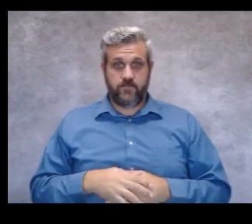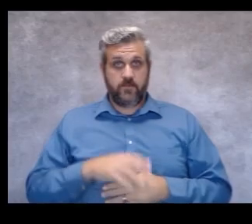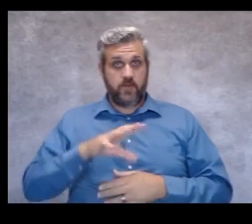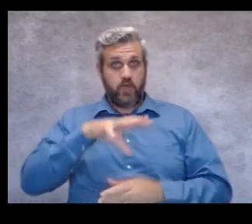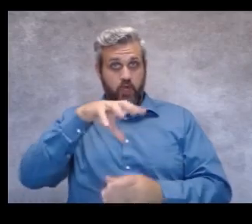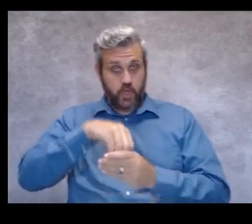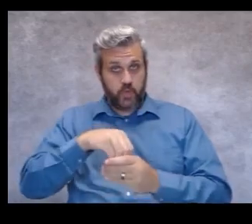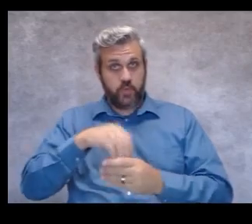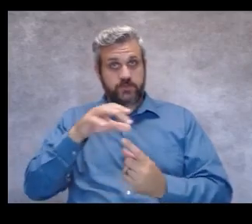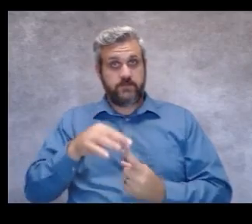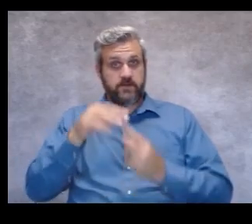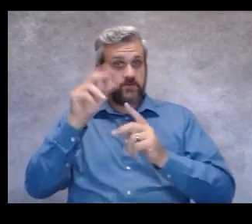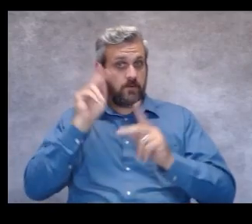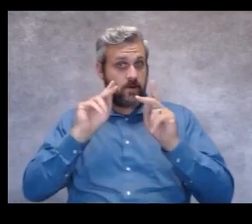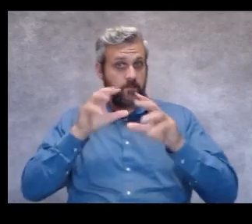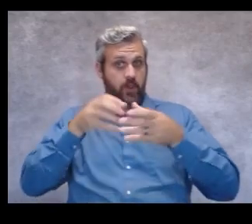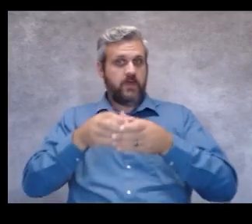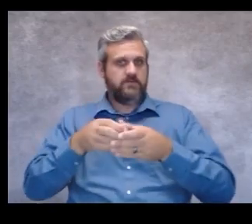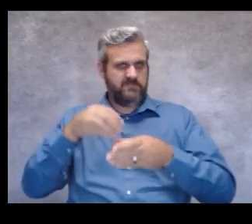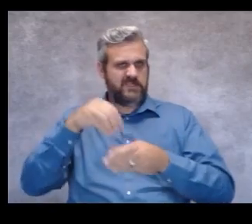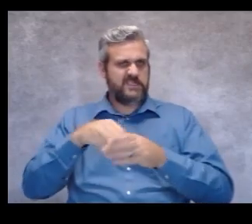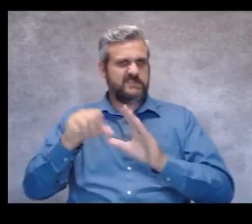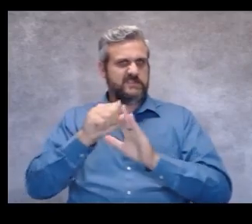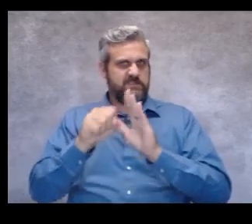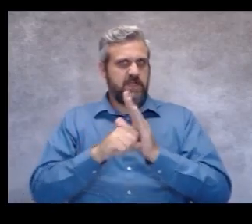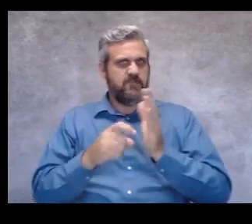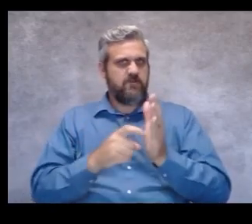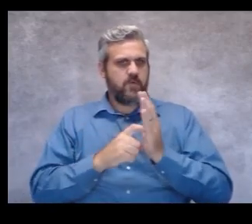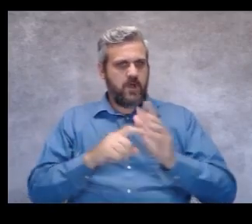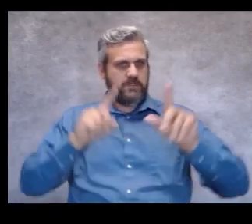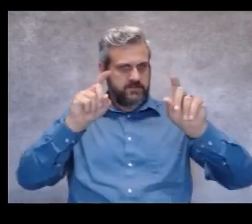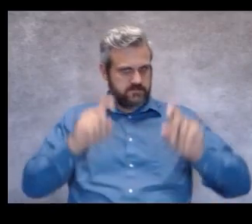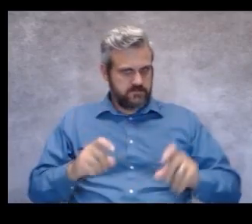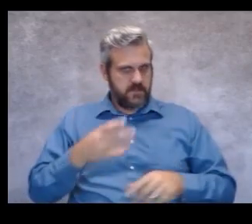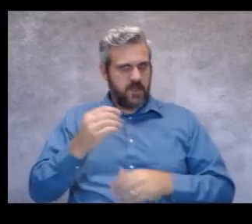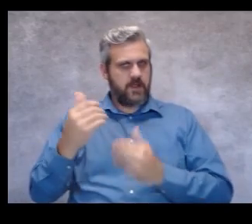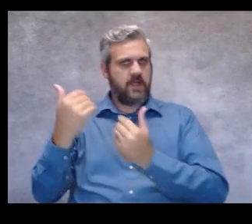inclusion of special populations in the state required assessment and account